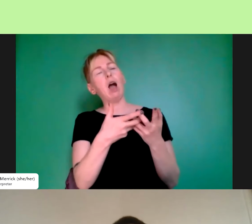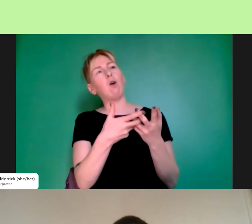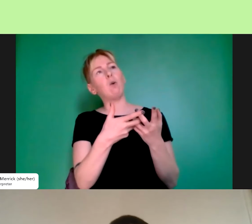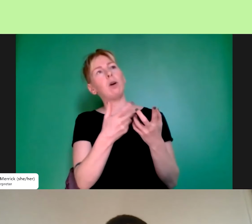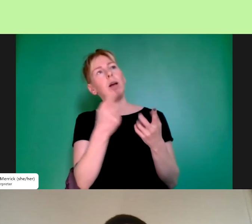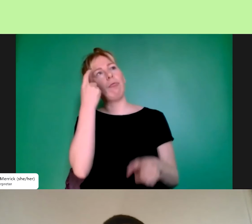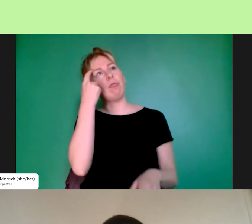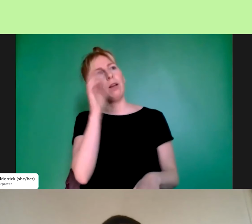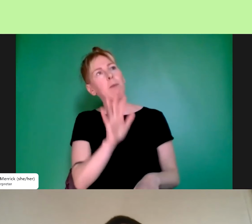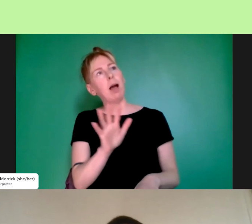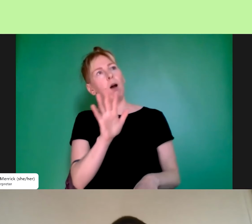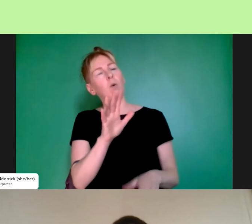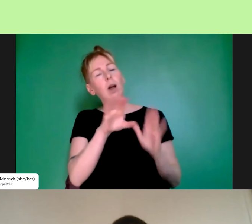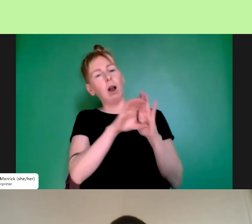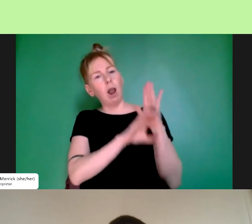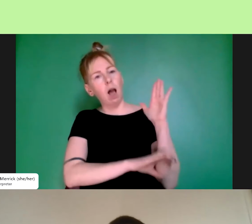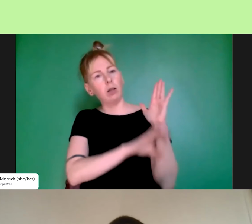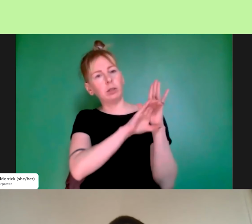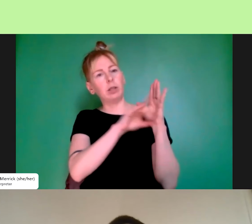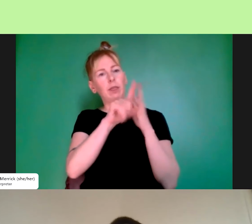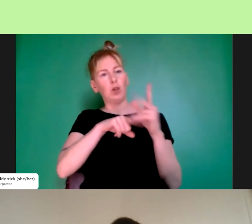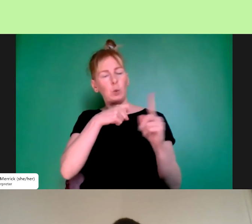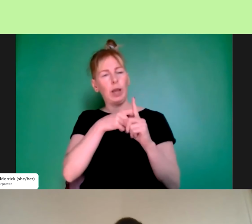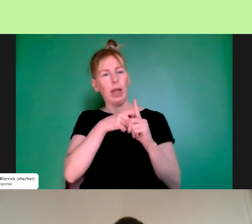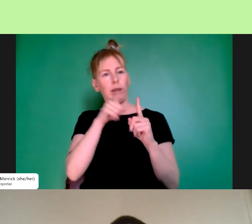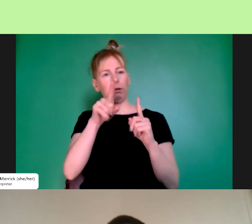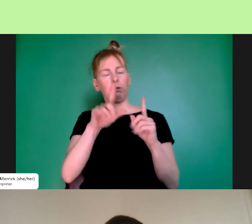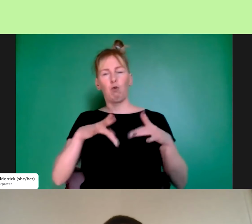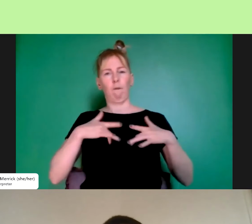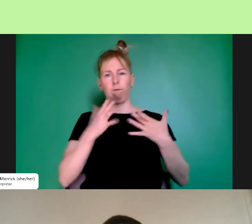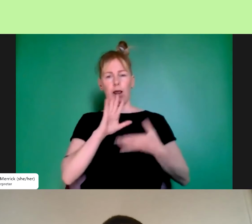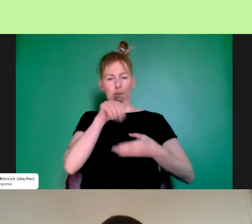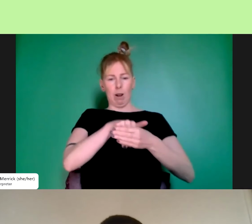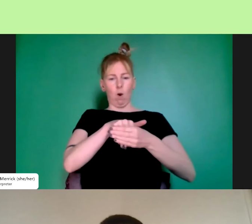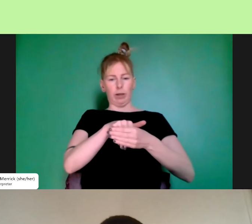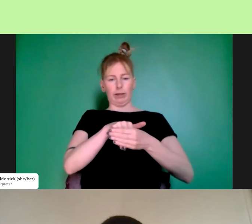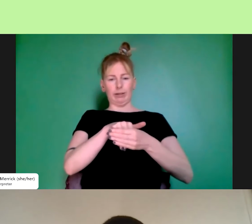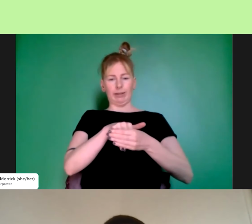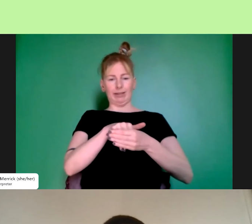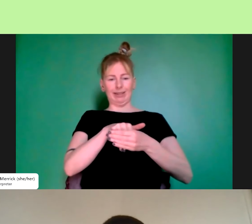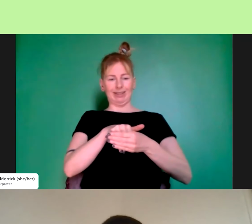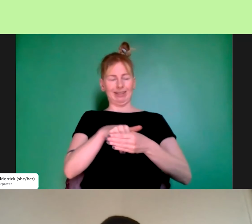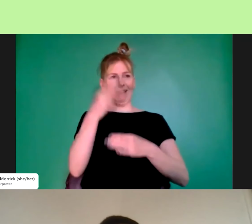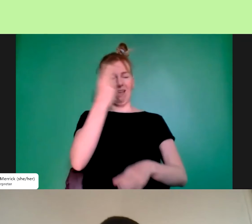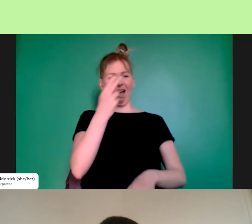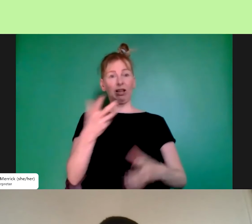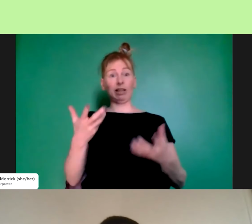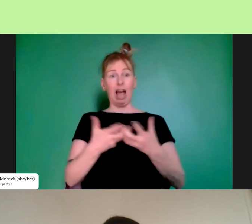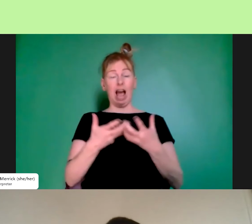arts. I asked myself, how can I recognise but also address this belief within myself and